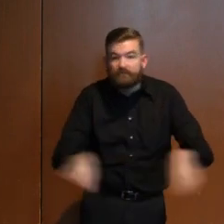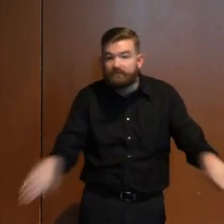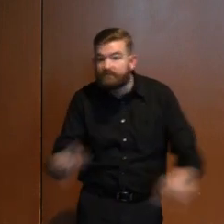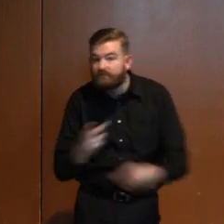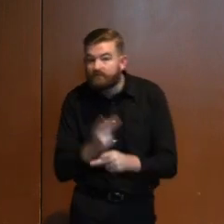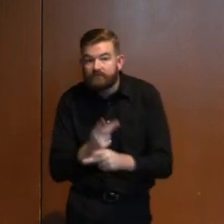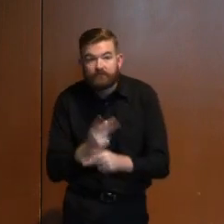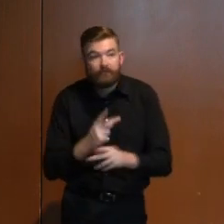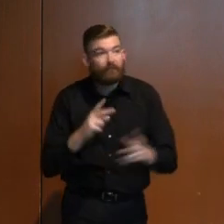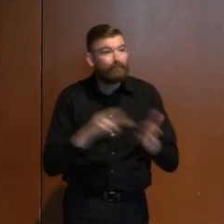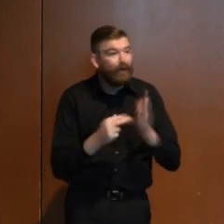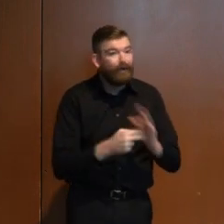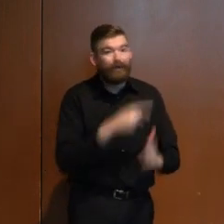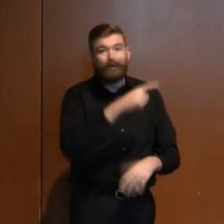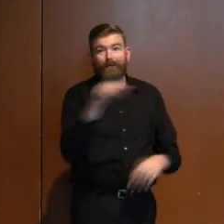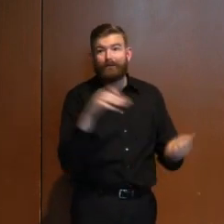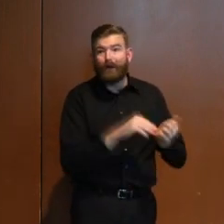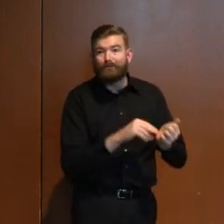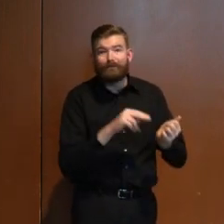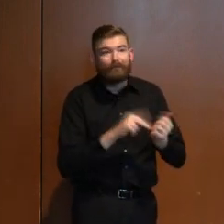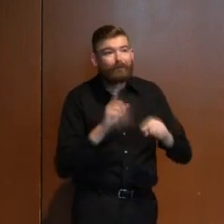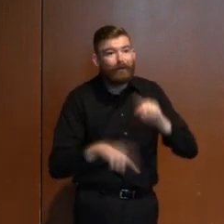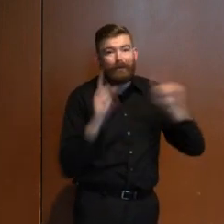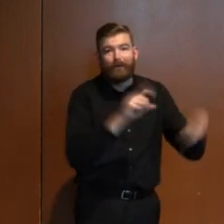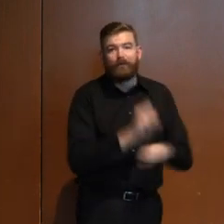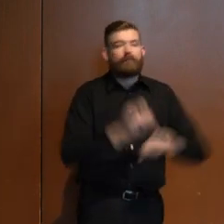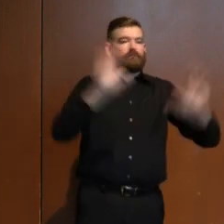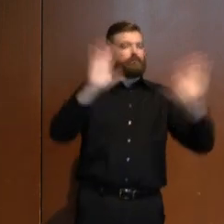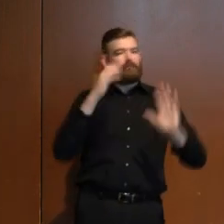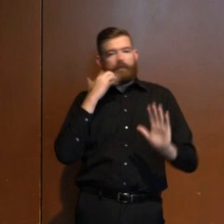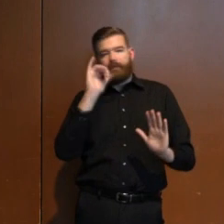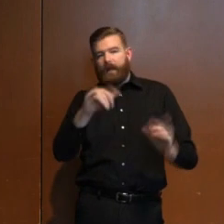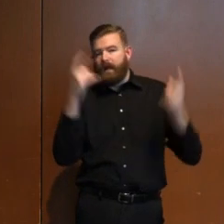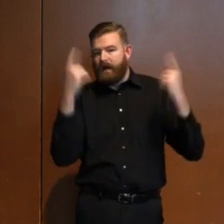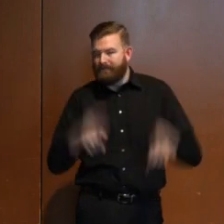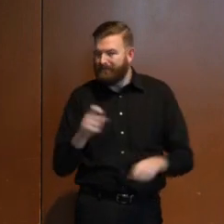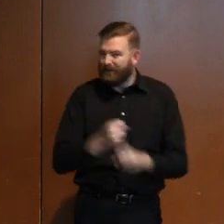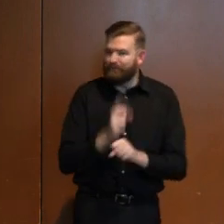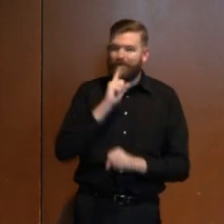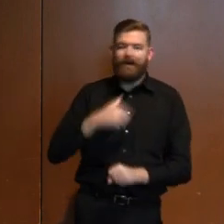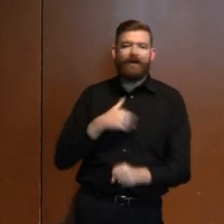WE ARE TAKING THIS STEP FOR A SIMPLE REASON. WE NEED EVERY MEDICAL WORKER IN